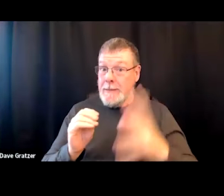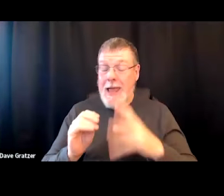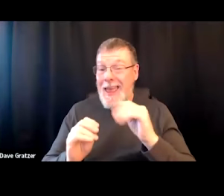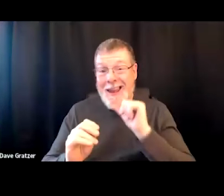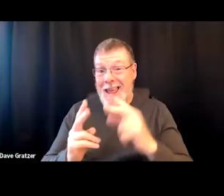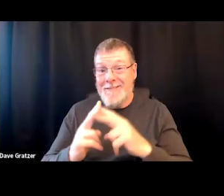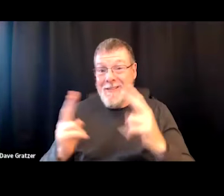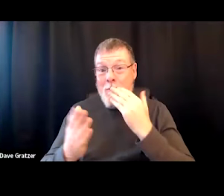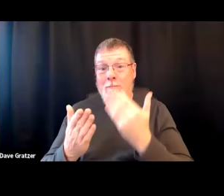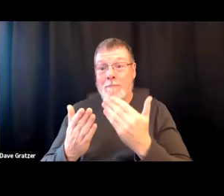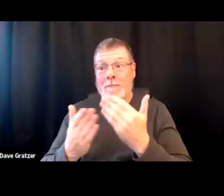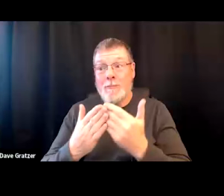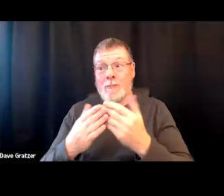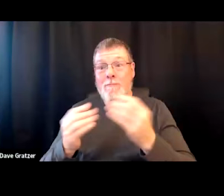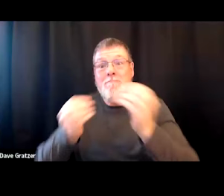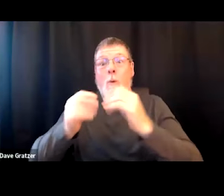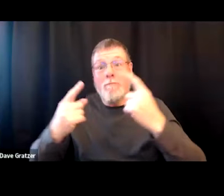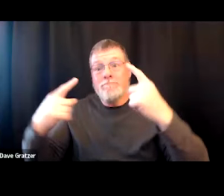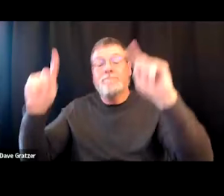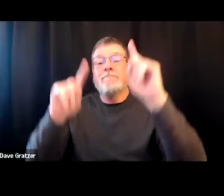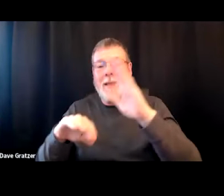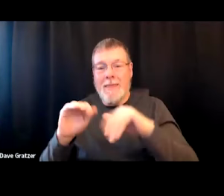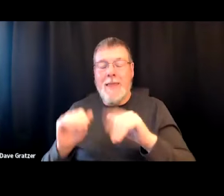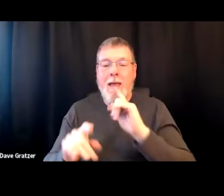than public domain instruments that are free of charge.